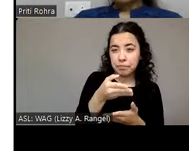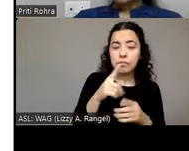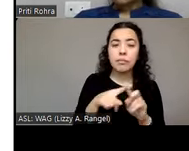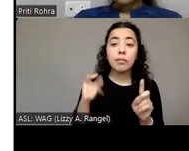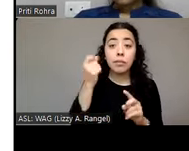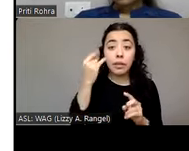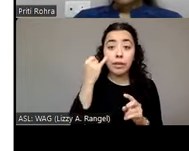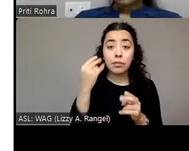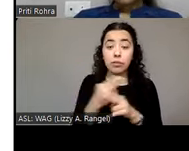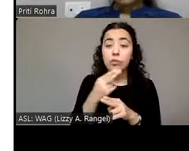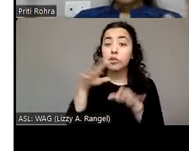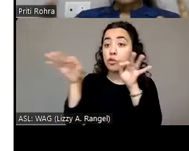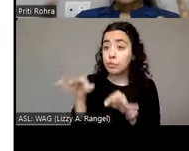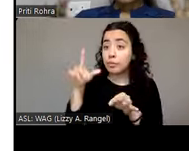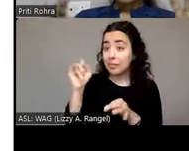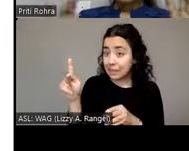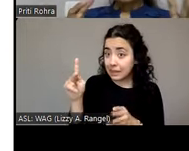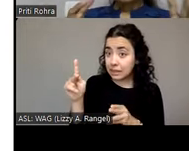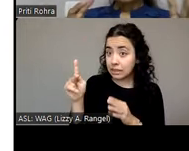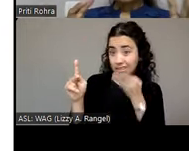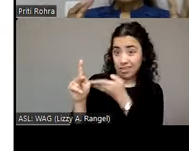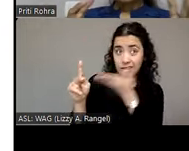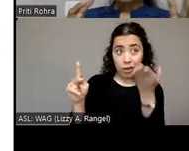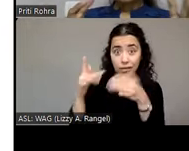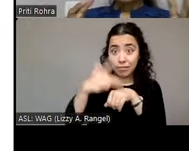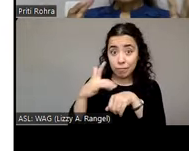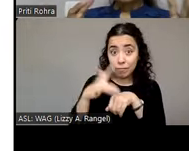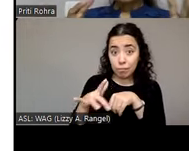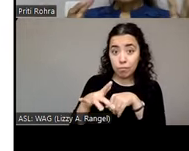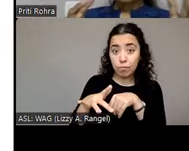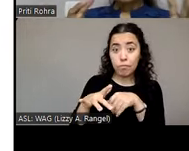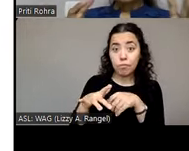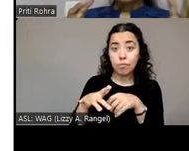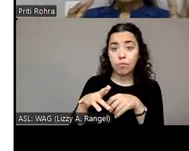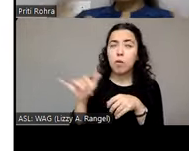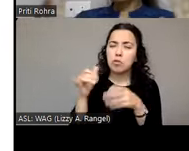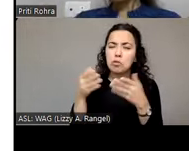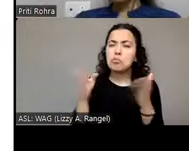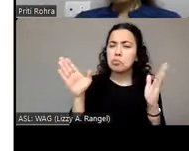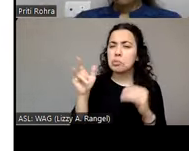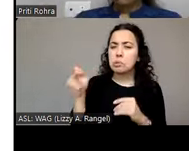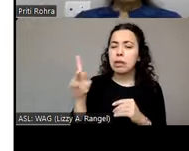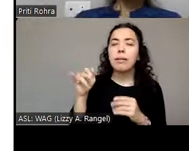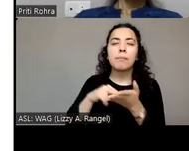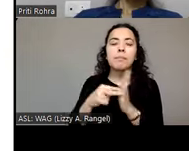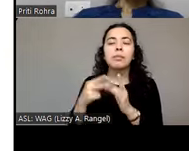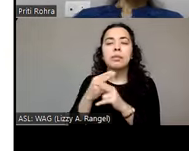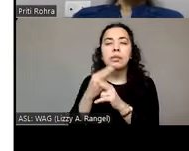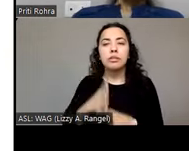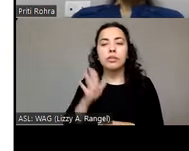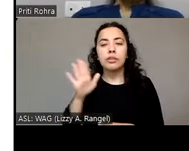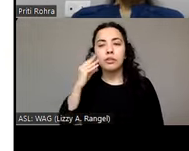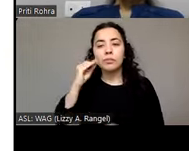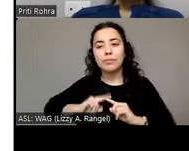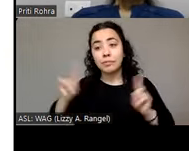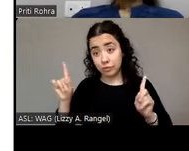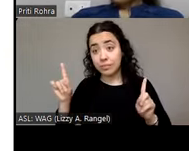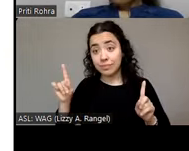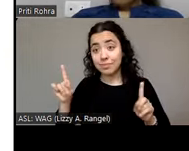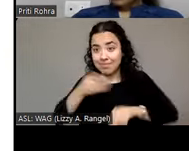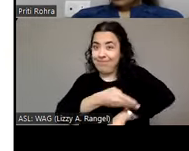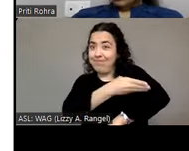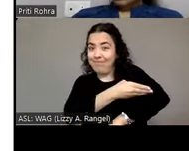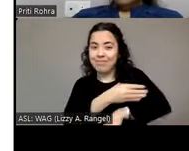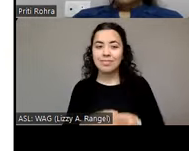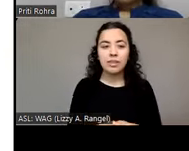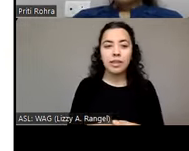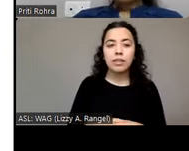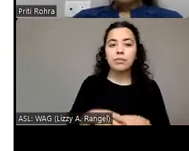links versus generic links the experience is different. Descriptive link text it will help